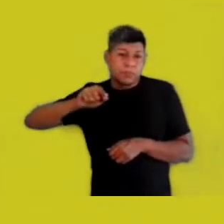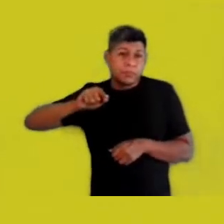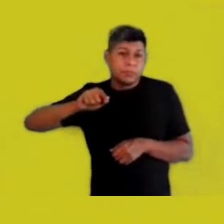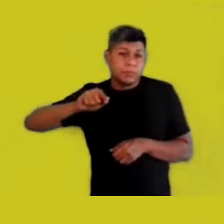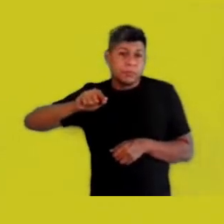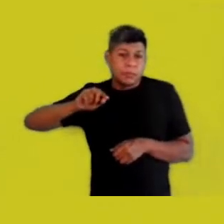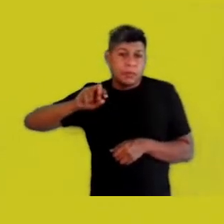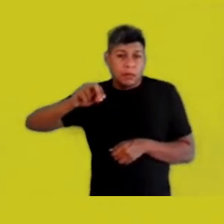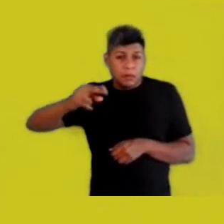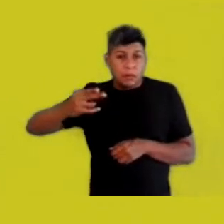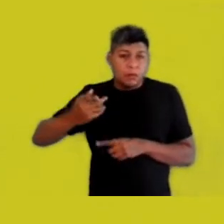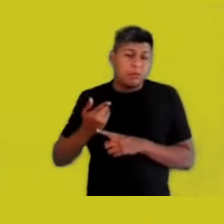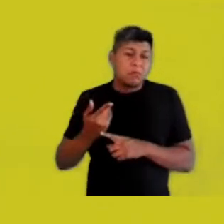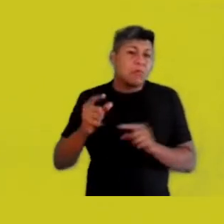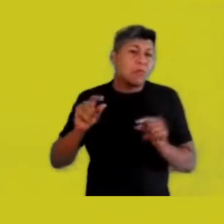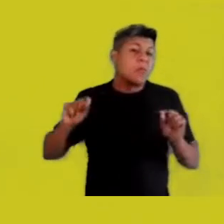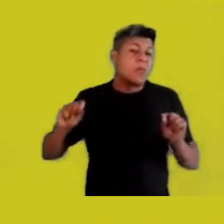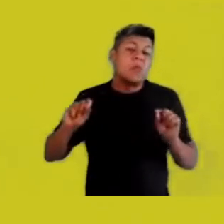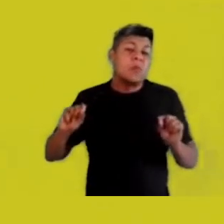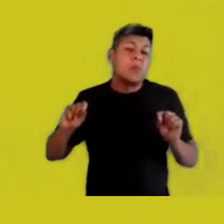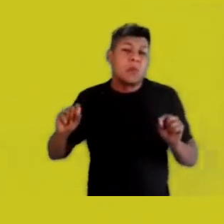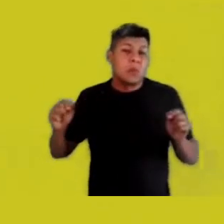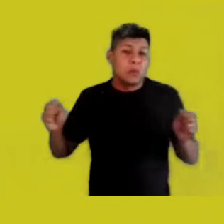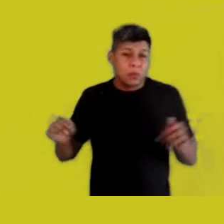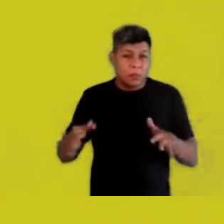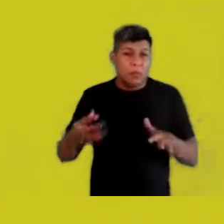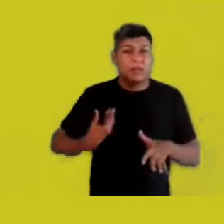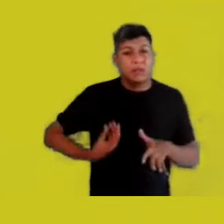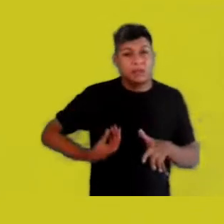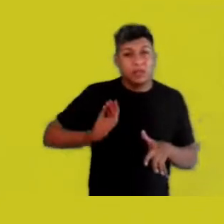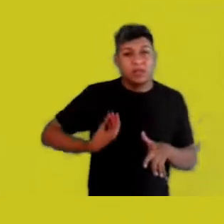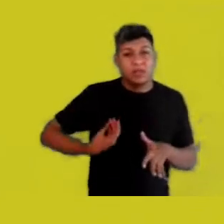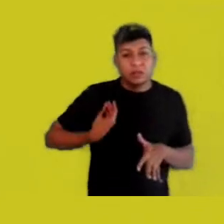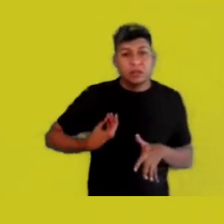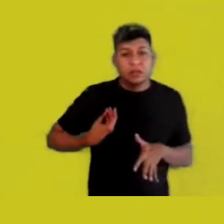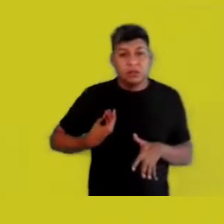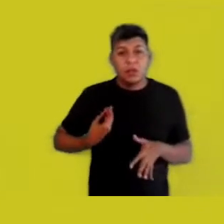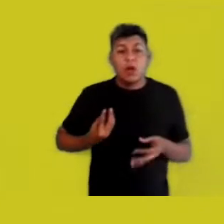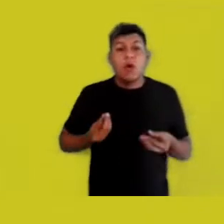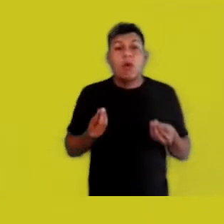That magic exists, perhaps that is known. Now, how, effectively,